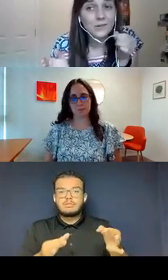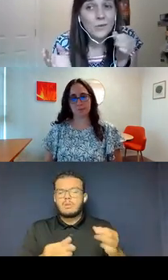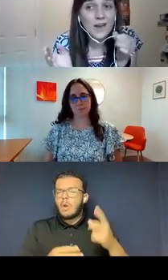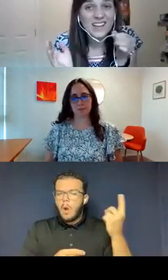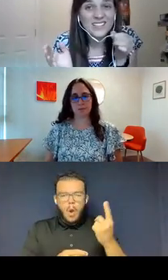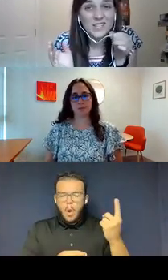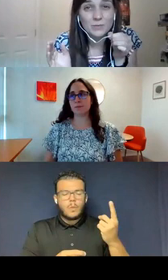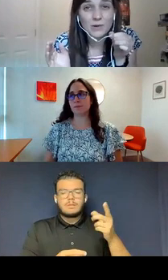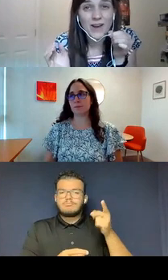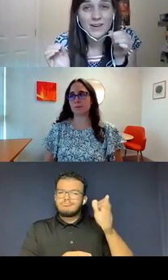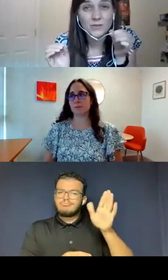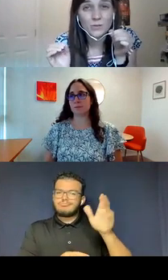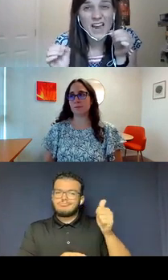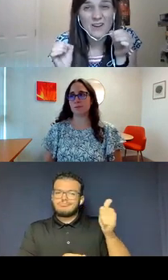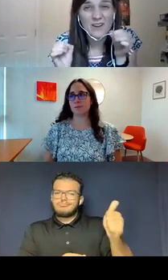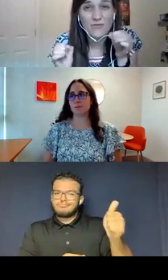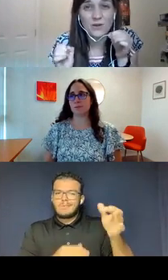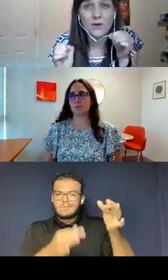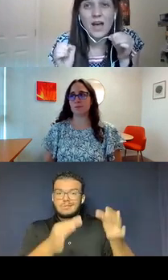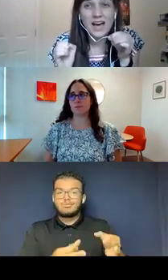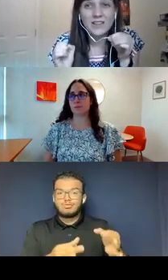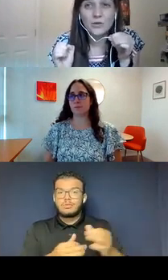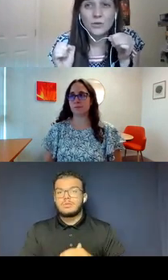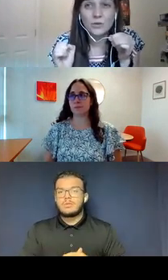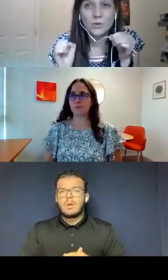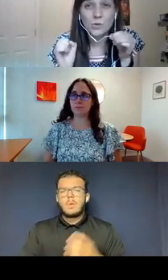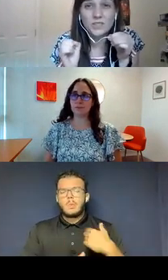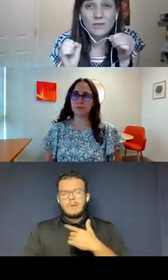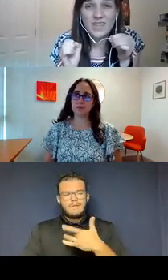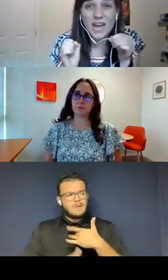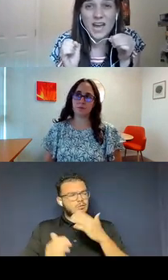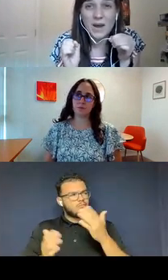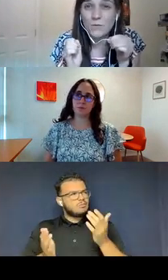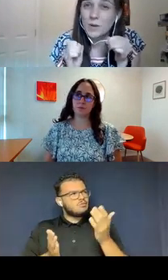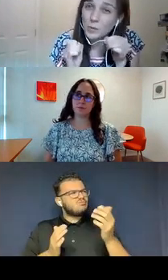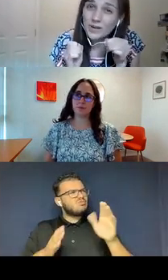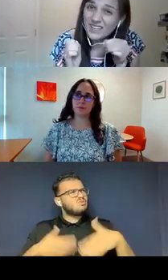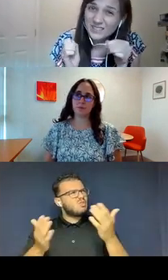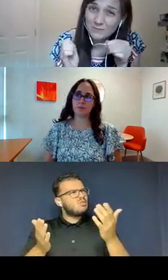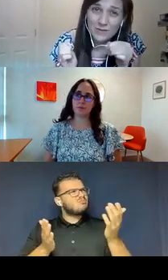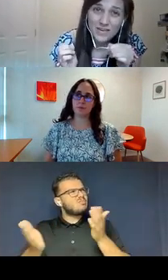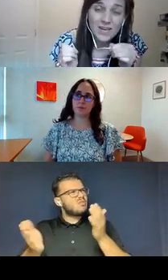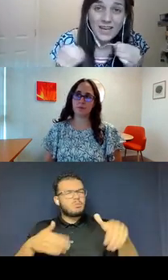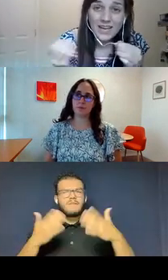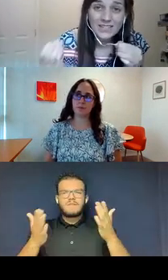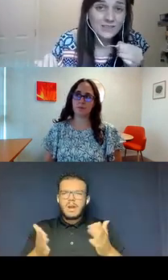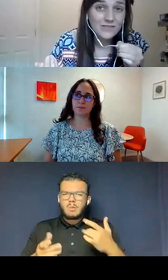even when as service providers, we kind of feel a little gross about that when we're reporting because maybe it's